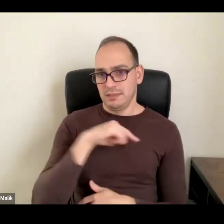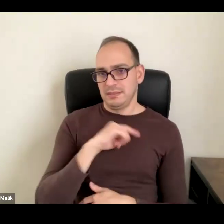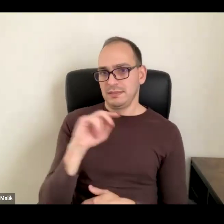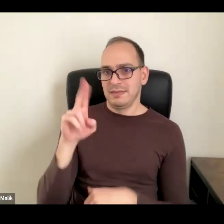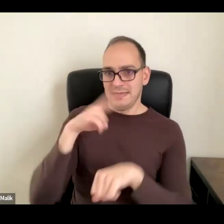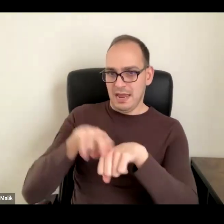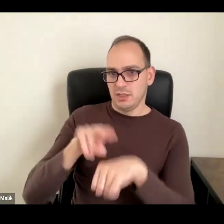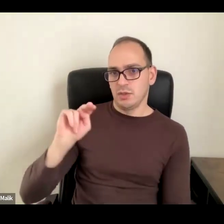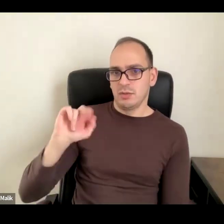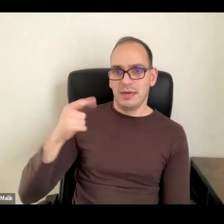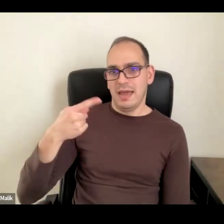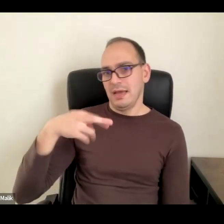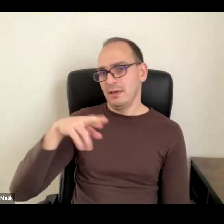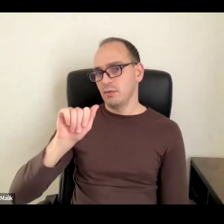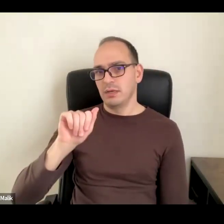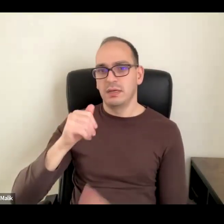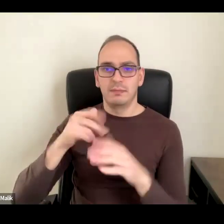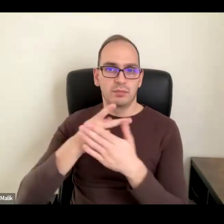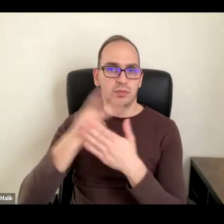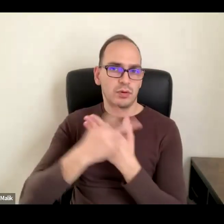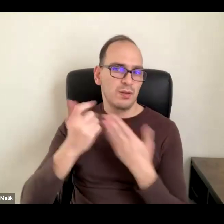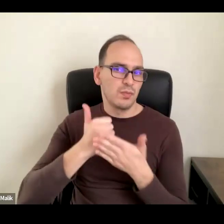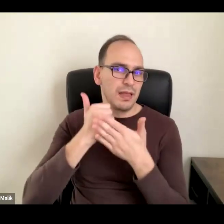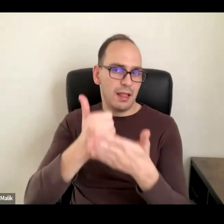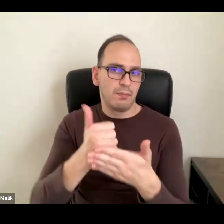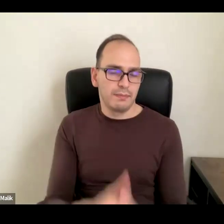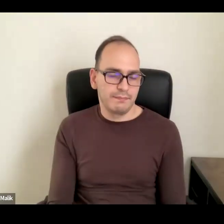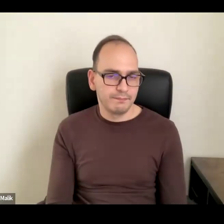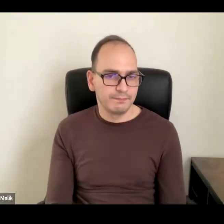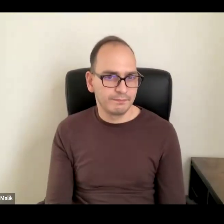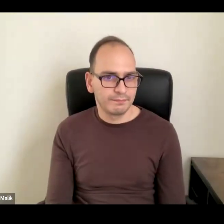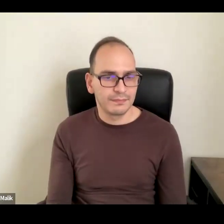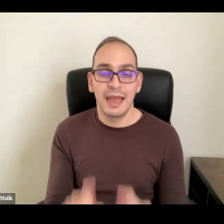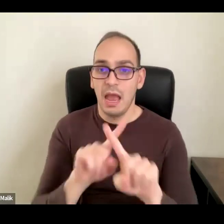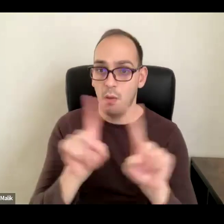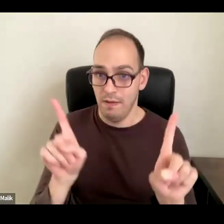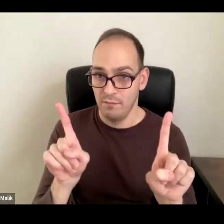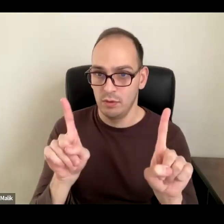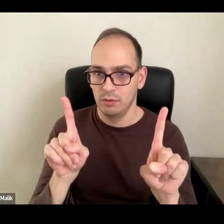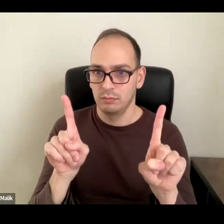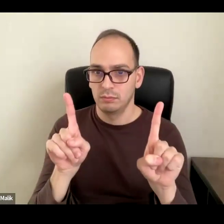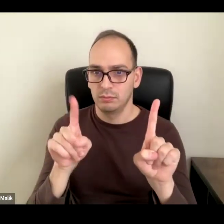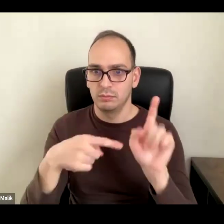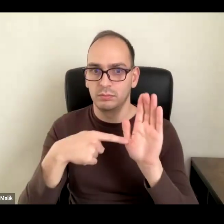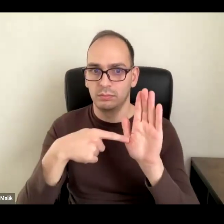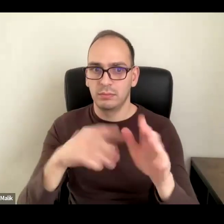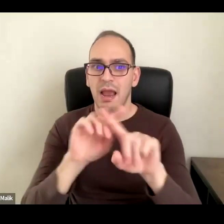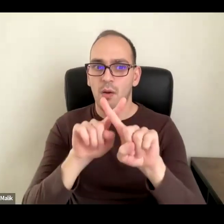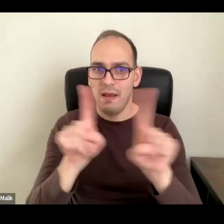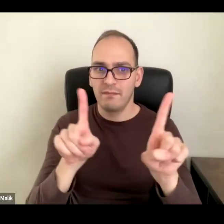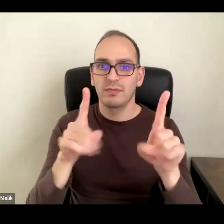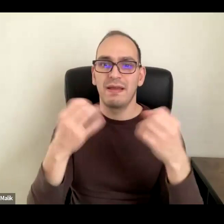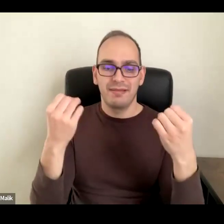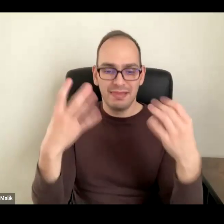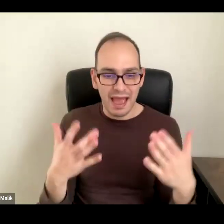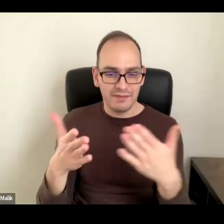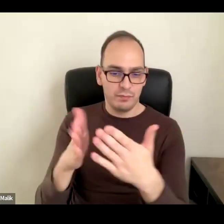program and we can assist you with that. However, let me note here. We get a lot of these requests.